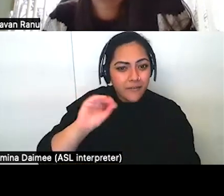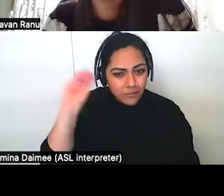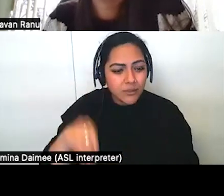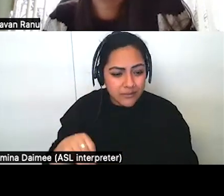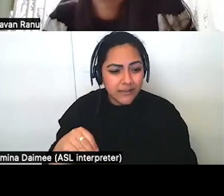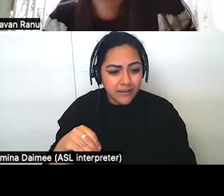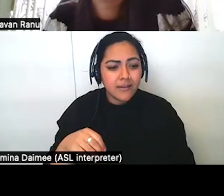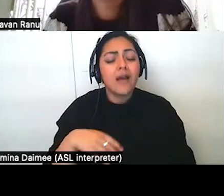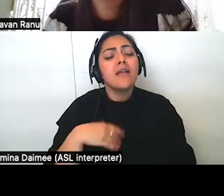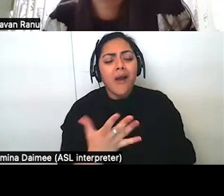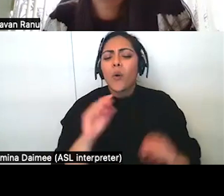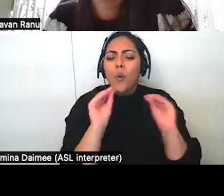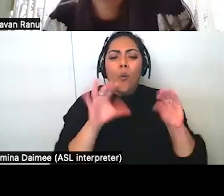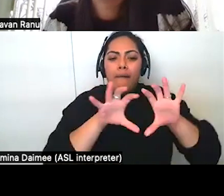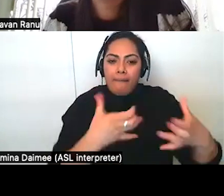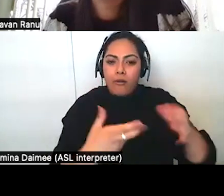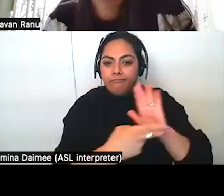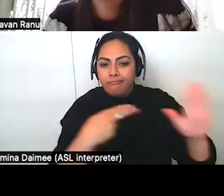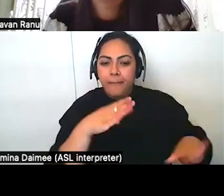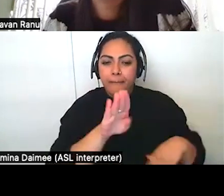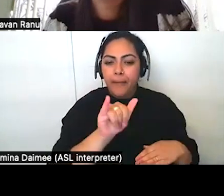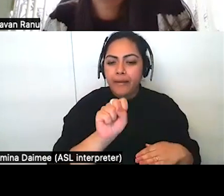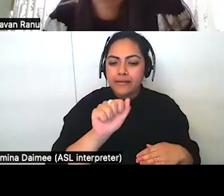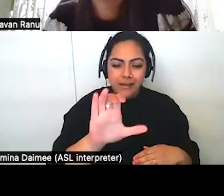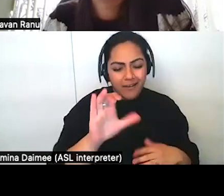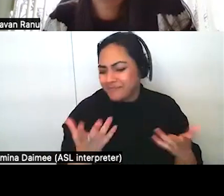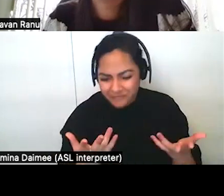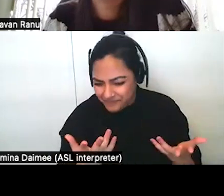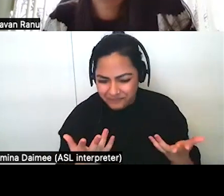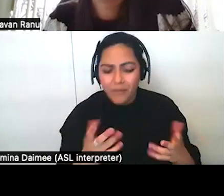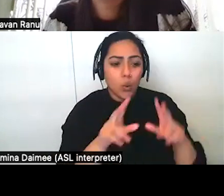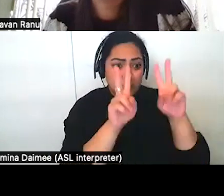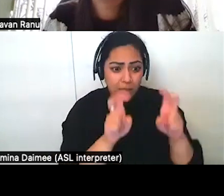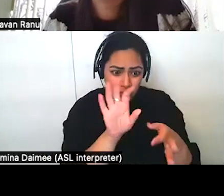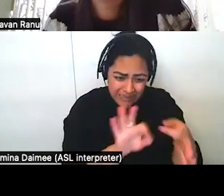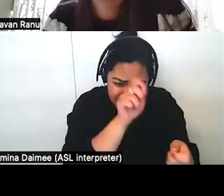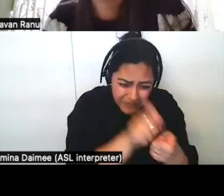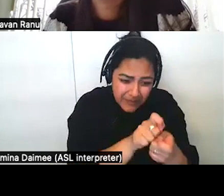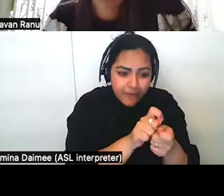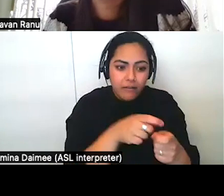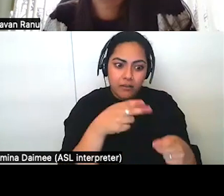BISACs or subjects specific to Goblincore, I think we should pay attention to the influence of the